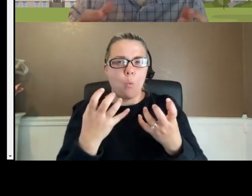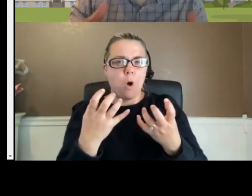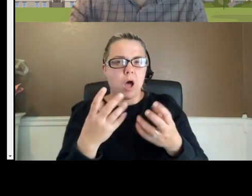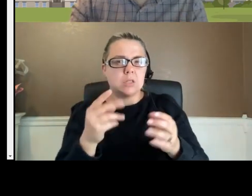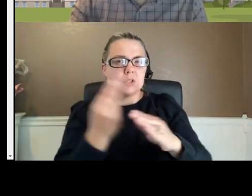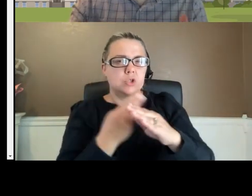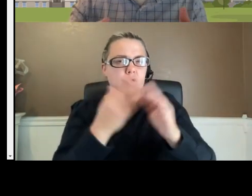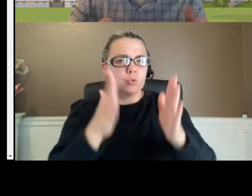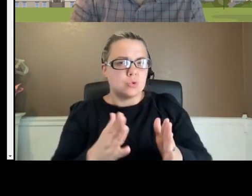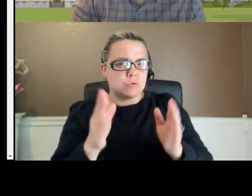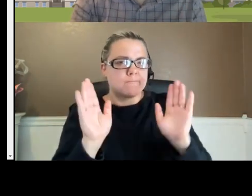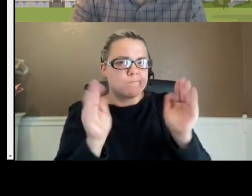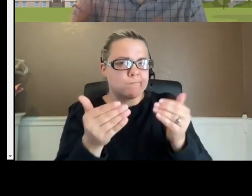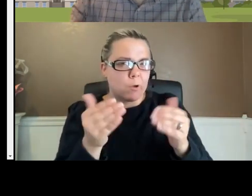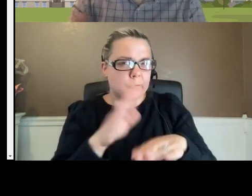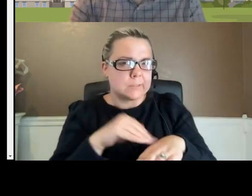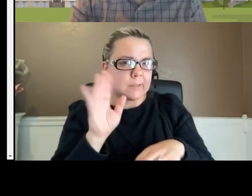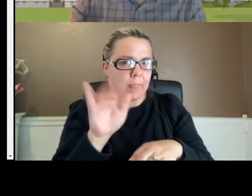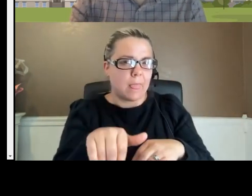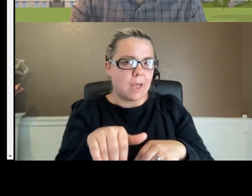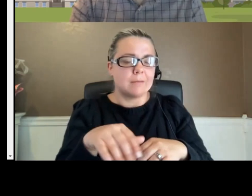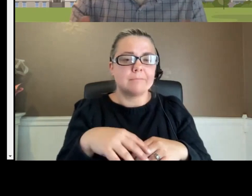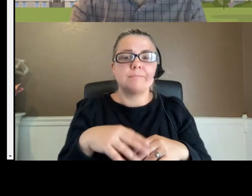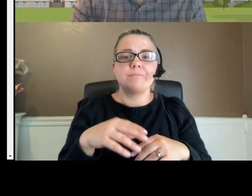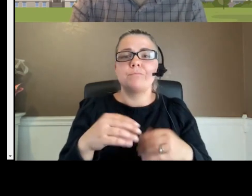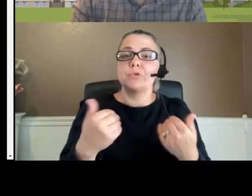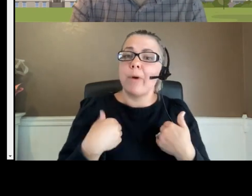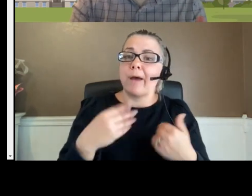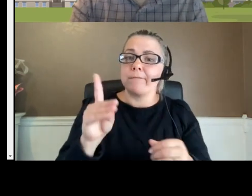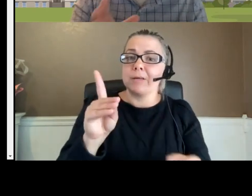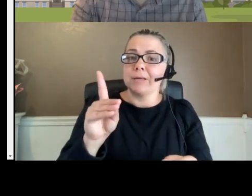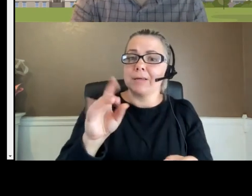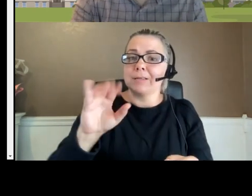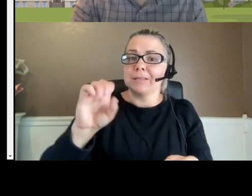examination piece it's discovery and examination, right? WAVE bridging that gap of it saying hey,